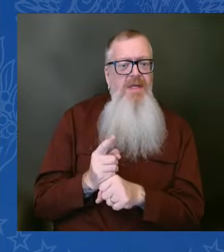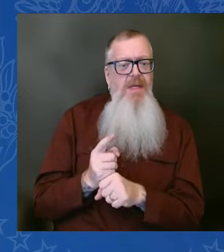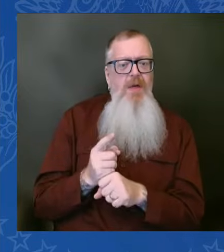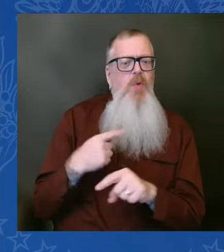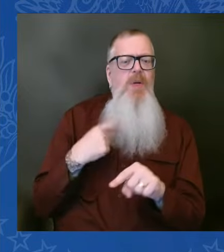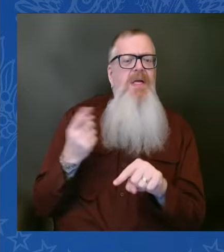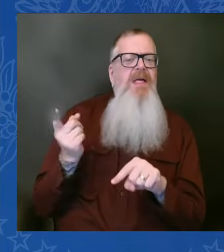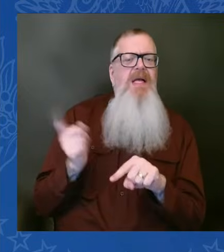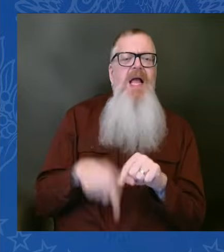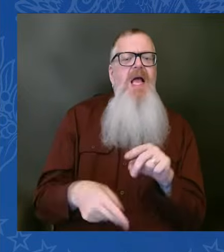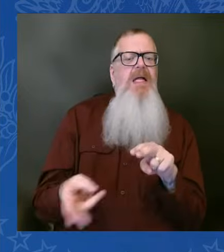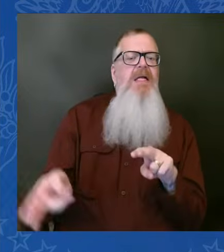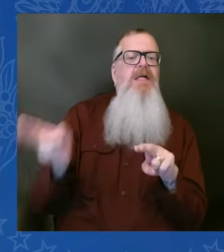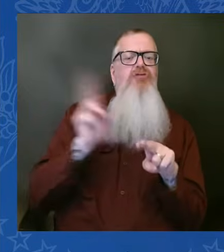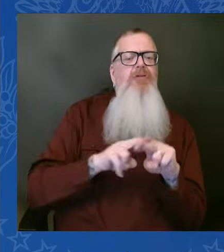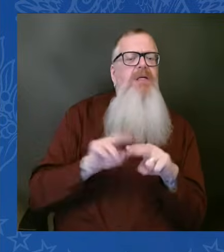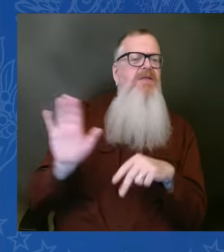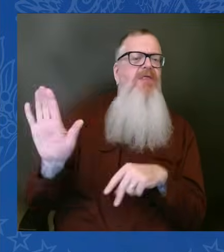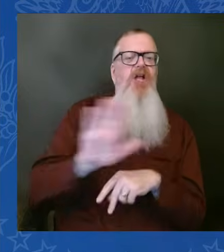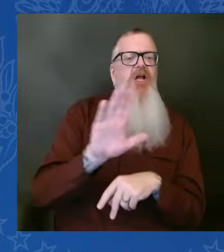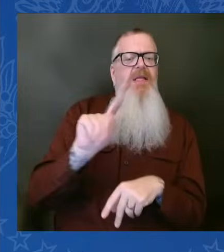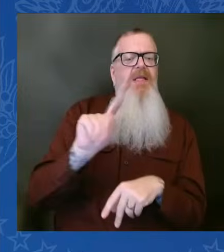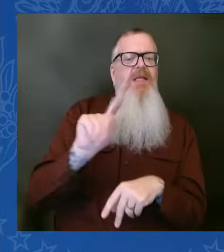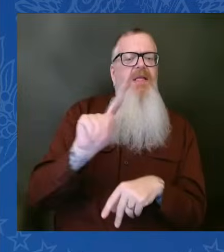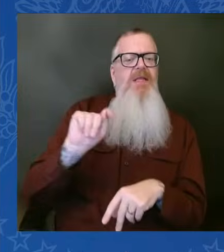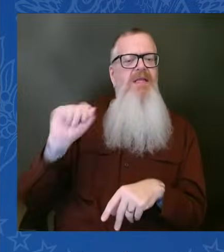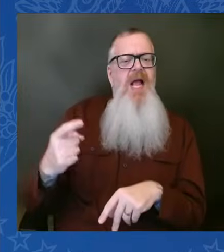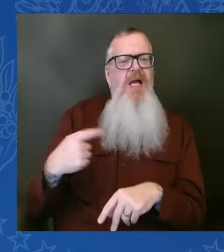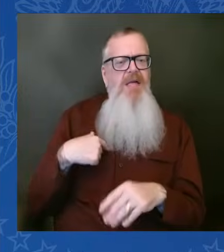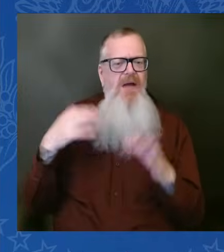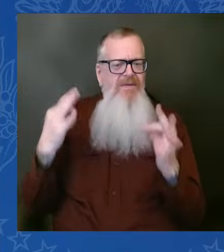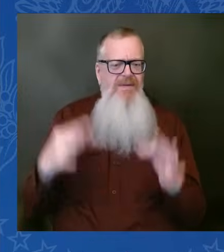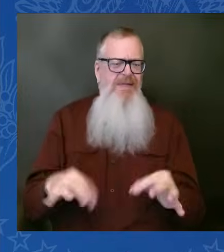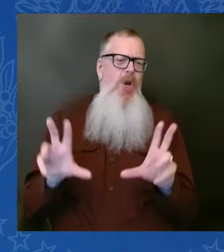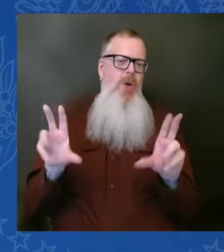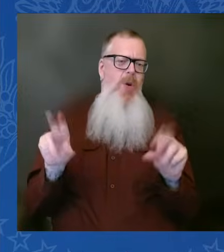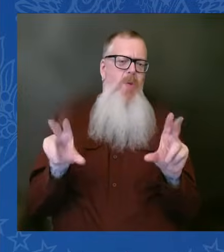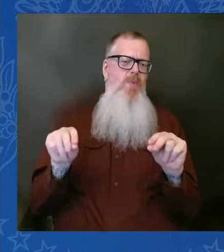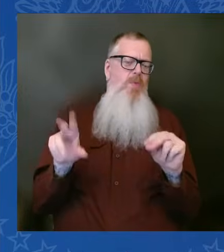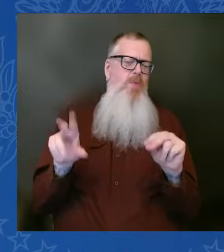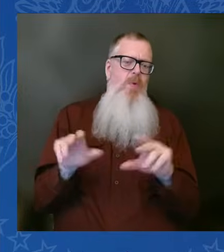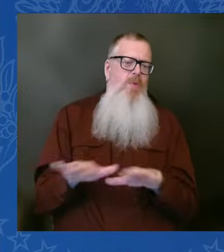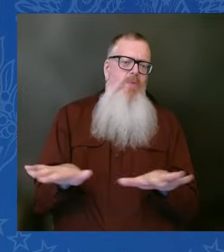Not only I fought hard to expand the Child Tax Credit for working families, but cut child poverty nearly --